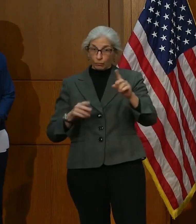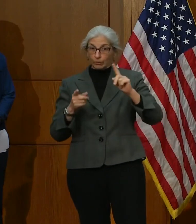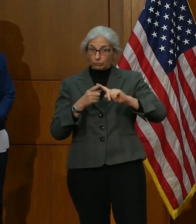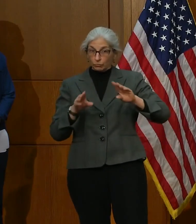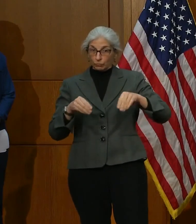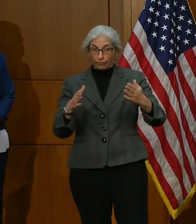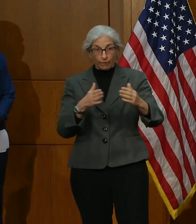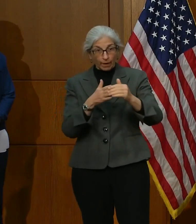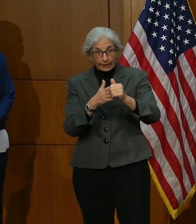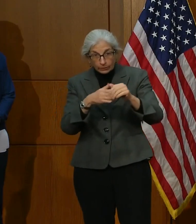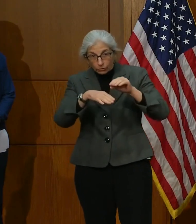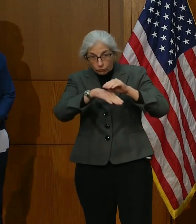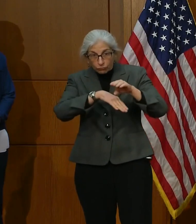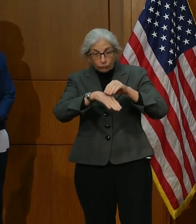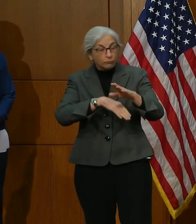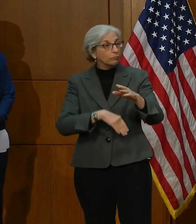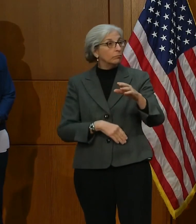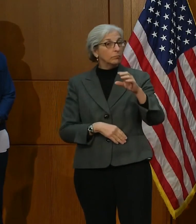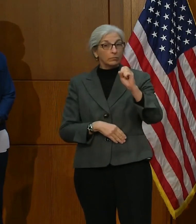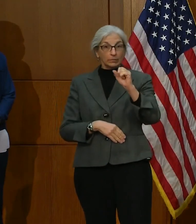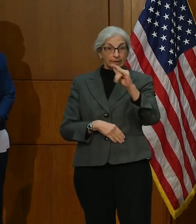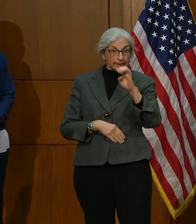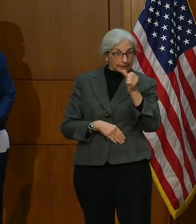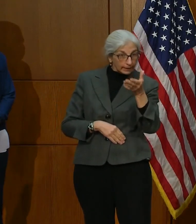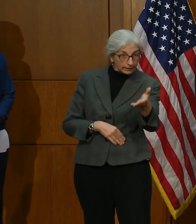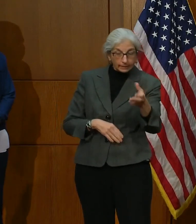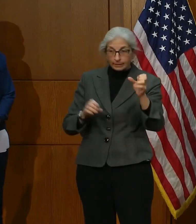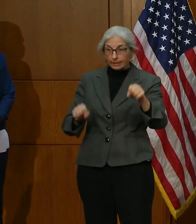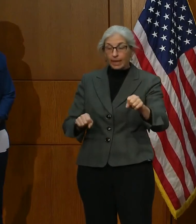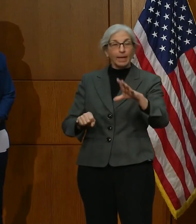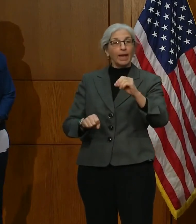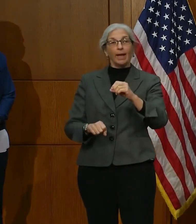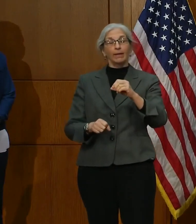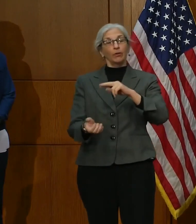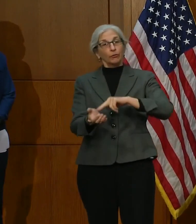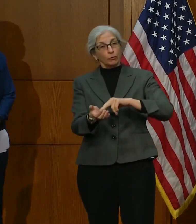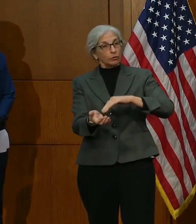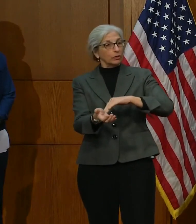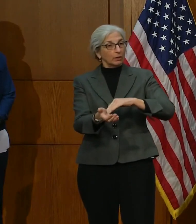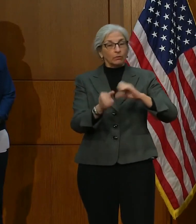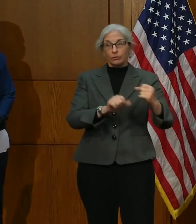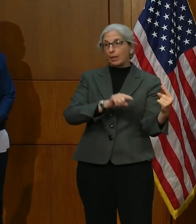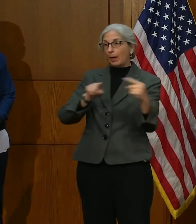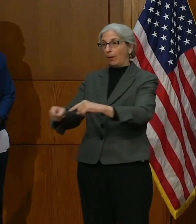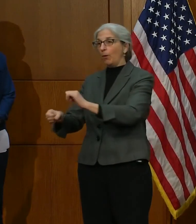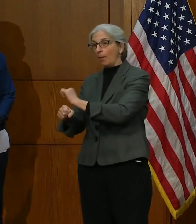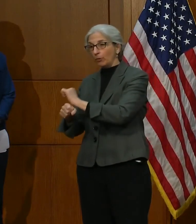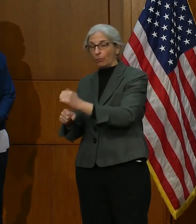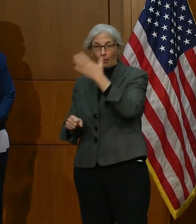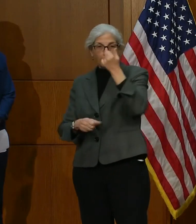SYSTEMS ARE PREPARED TO PROVIDE LEADERSHIP AND PROVIDE SITES AND THEIR STAFF MAKE. DRIFT